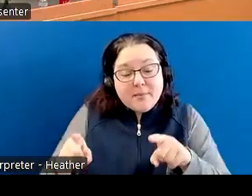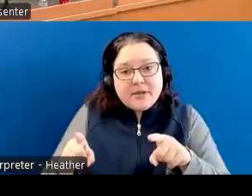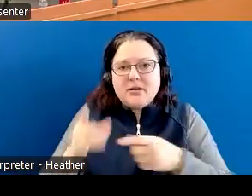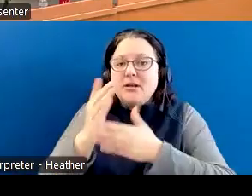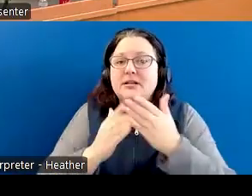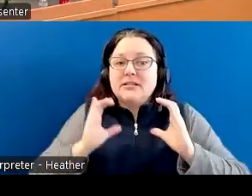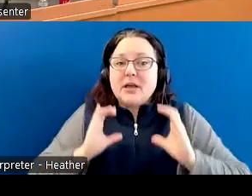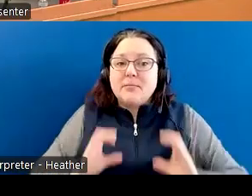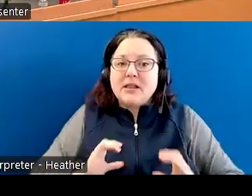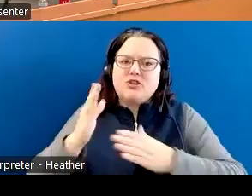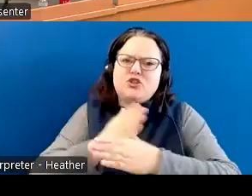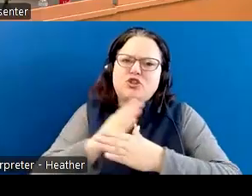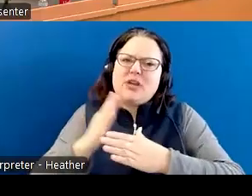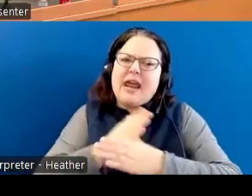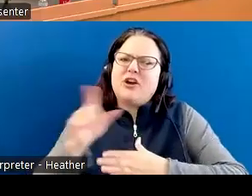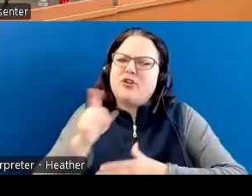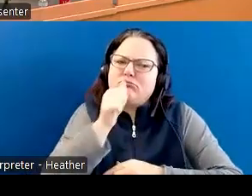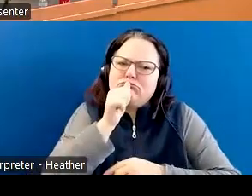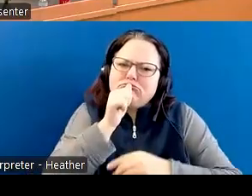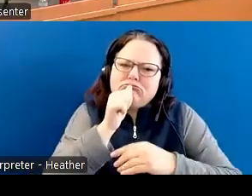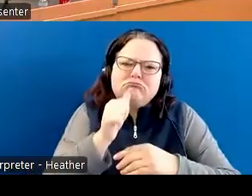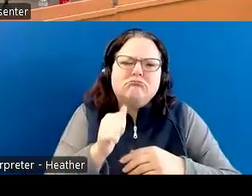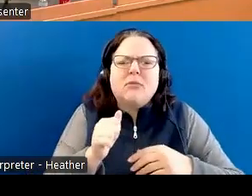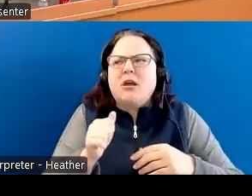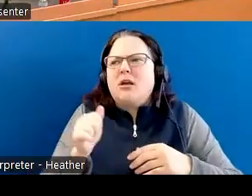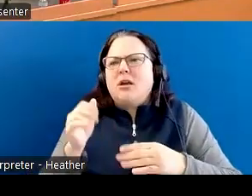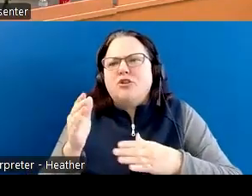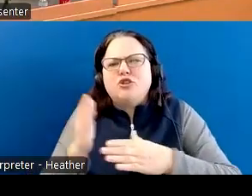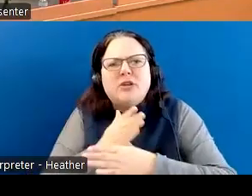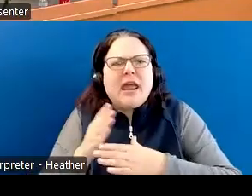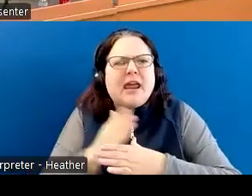some of their deepest darkest secrets, some of the most intimate um details about where they